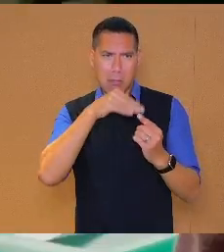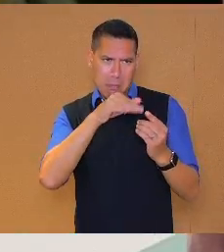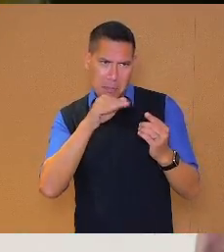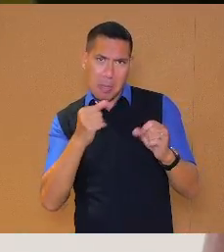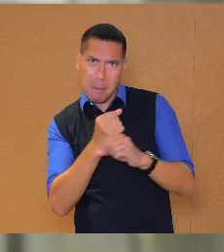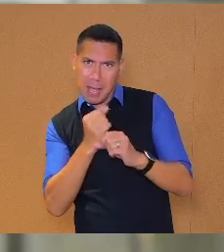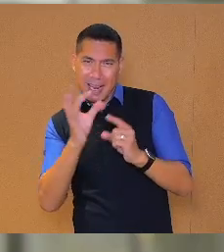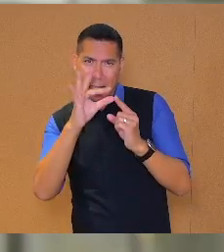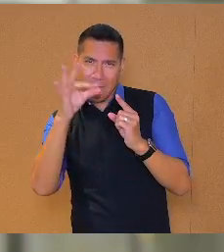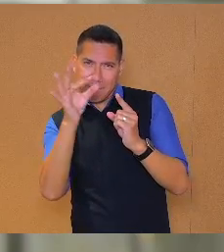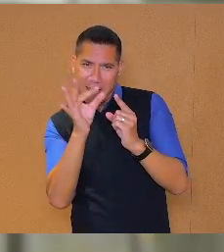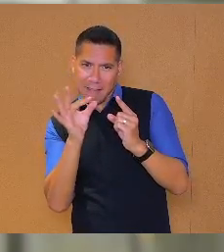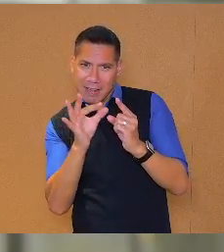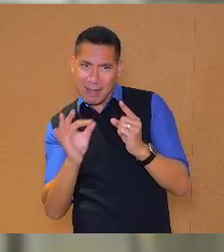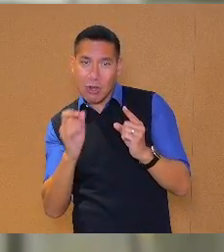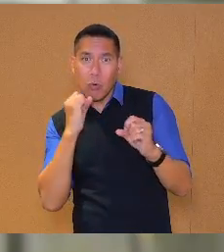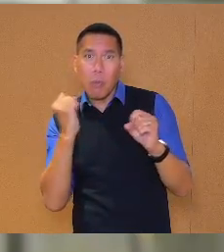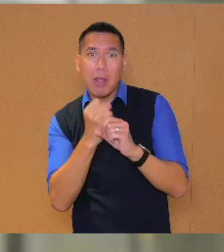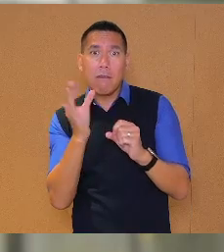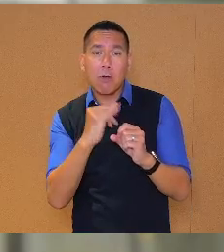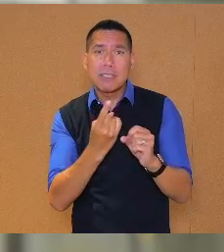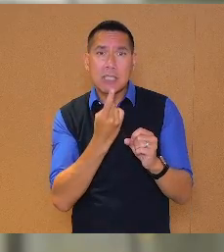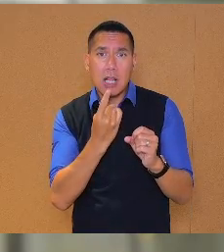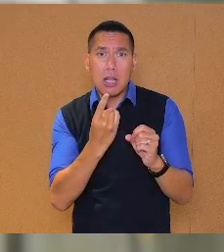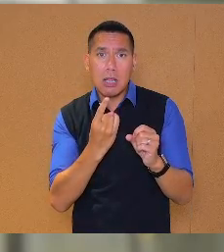make them out of steel and weld them into the tree.